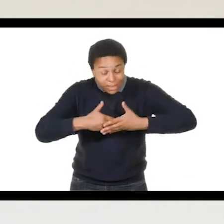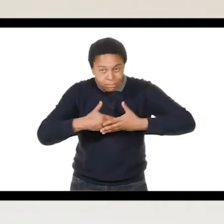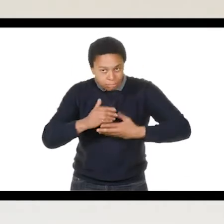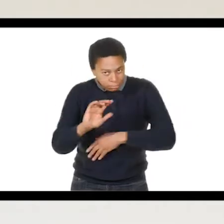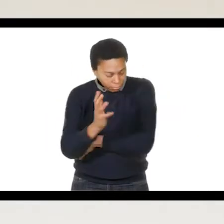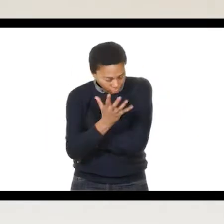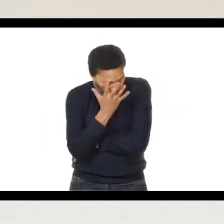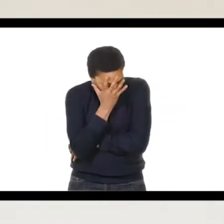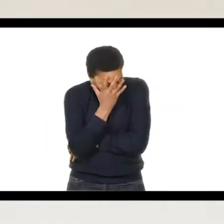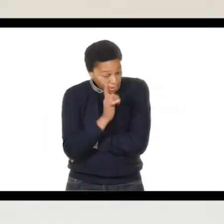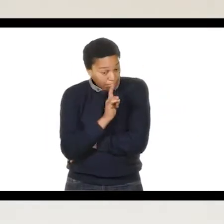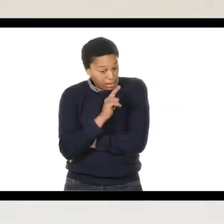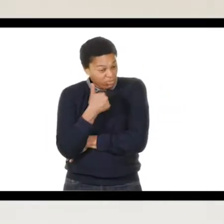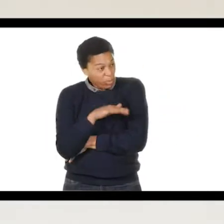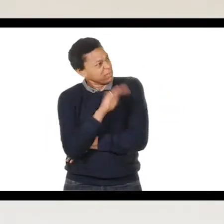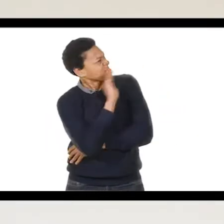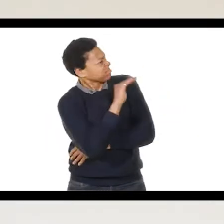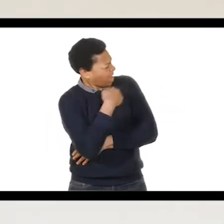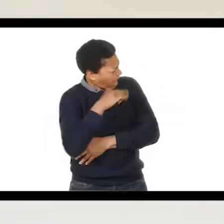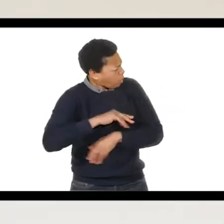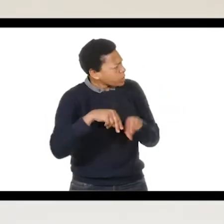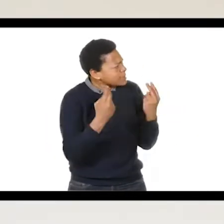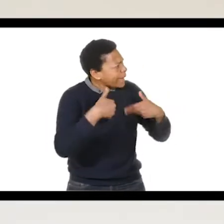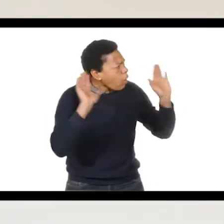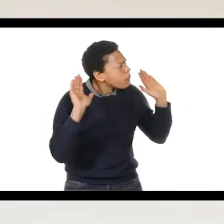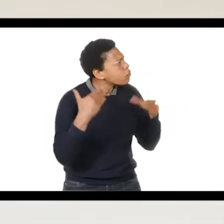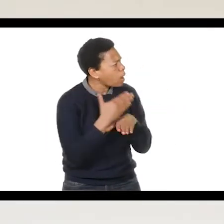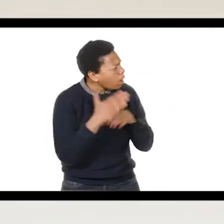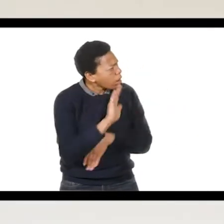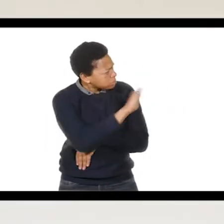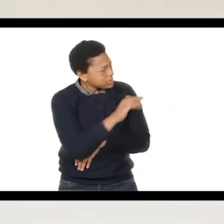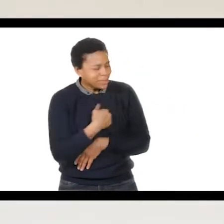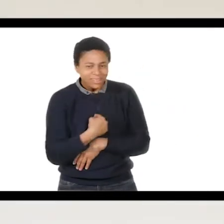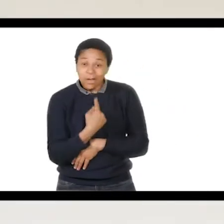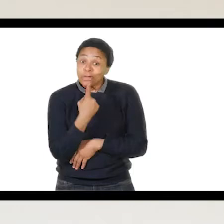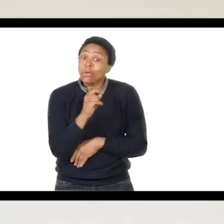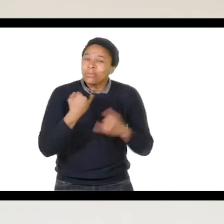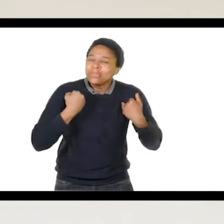Which was a bit of a downer because I’d actually got the day off work and I shouldn’t have done.